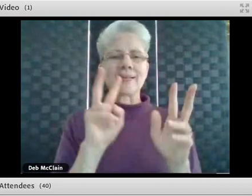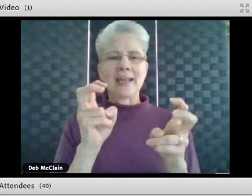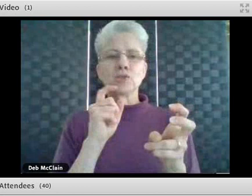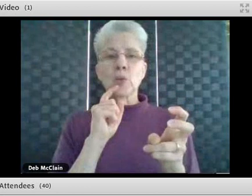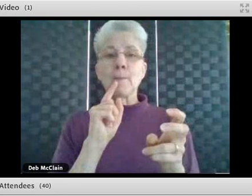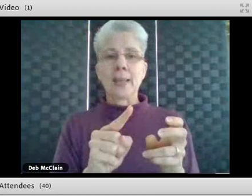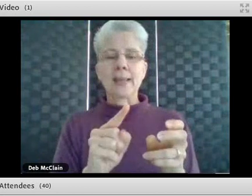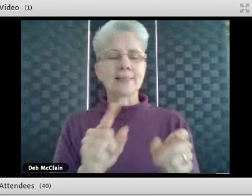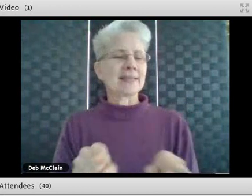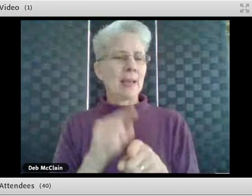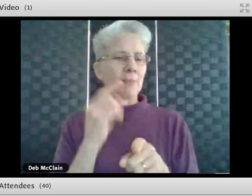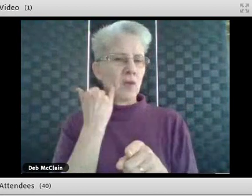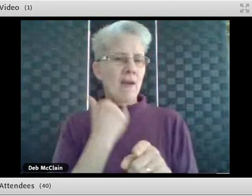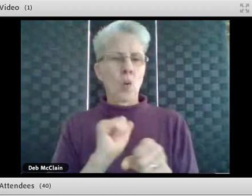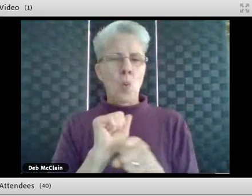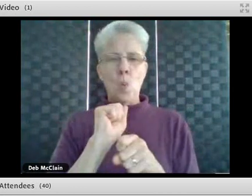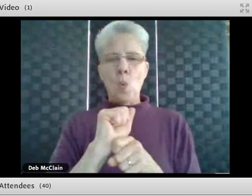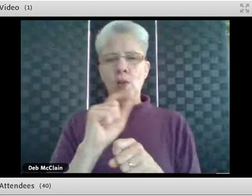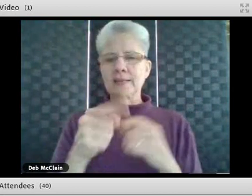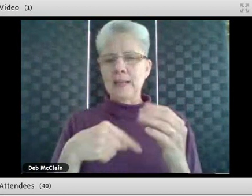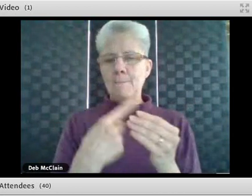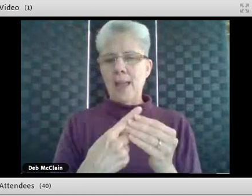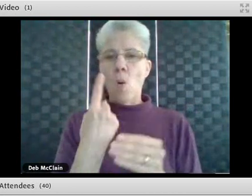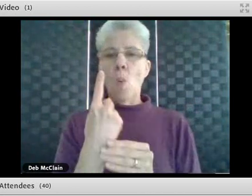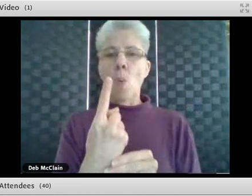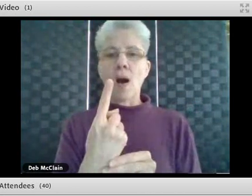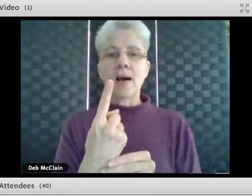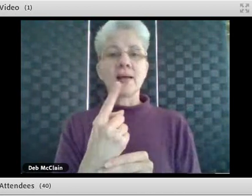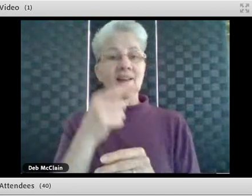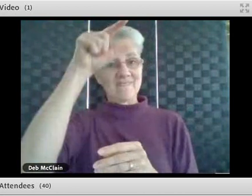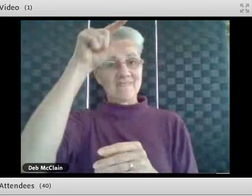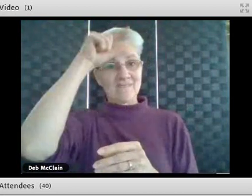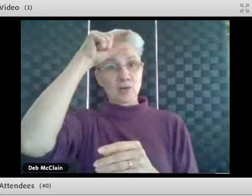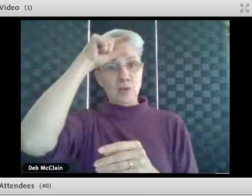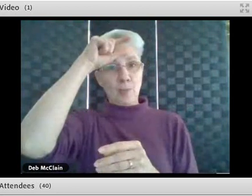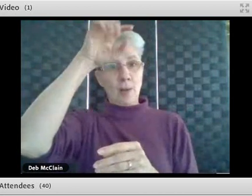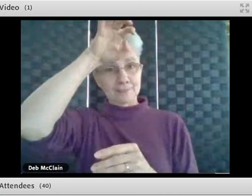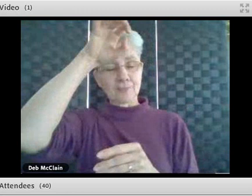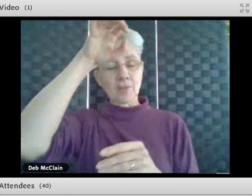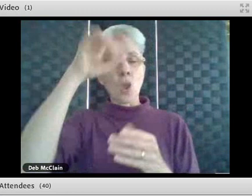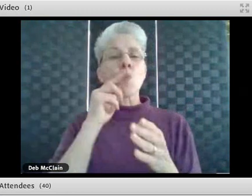Same thing if you have a work that's about only one fire department, we still want to use the authorized heading,